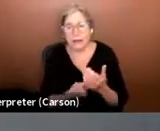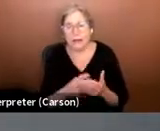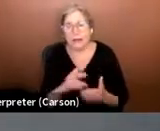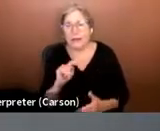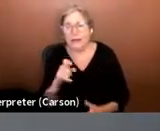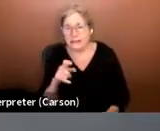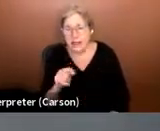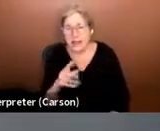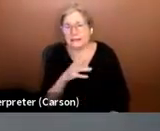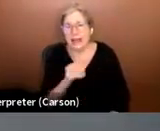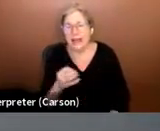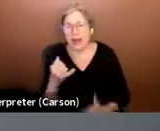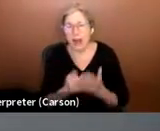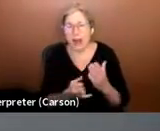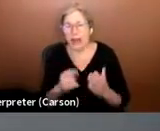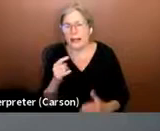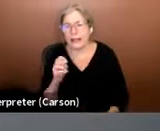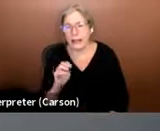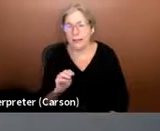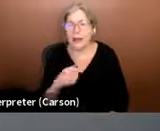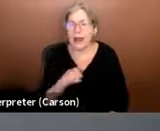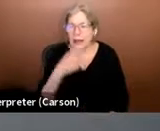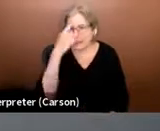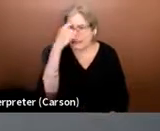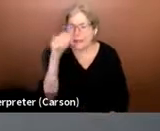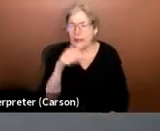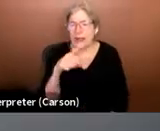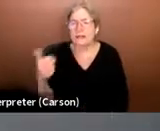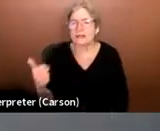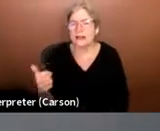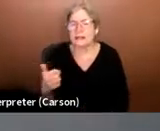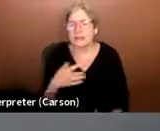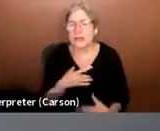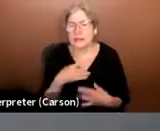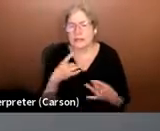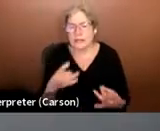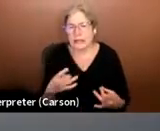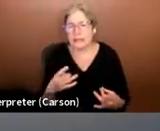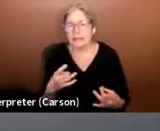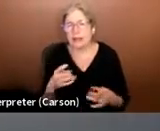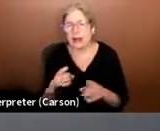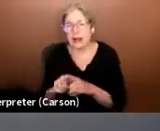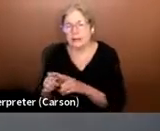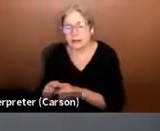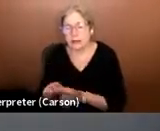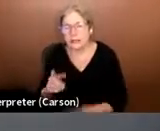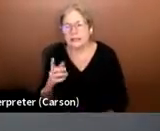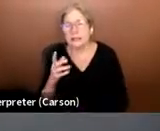them. And I think something else that is interesting here is also just that